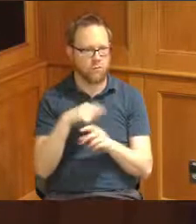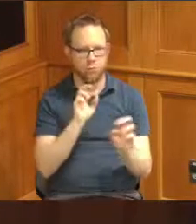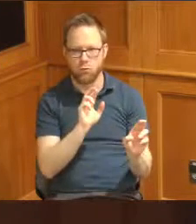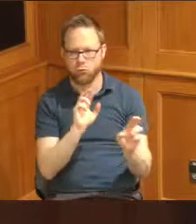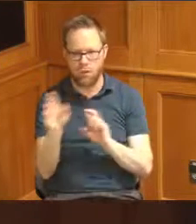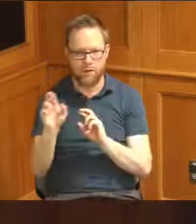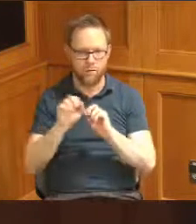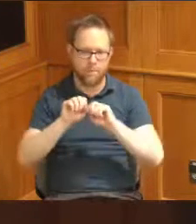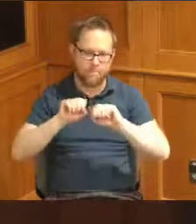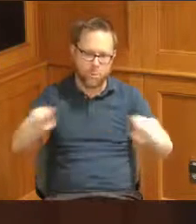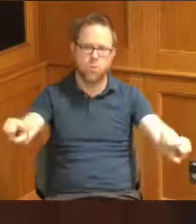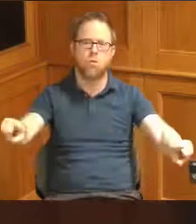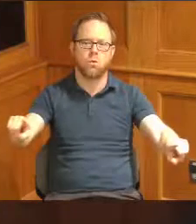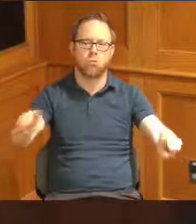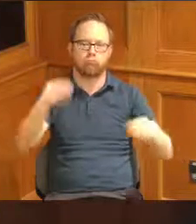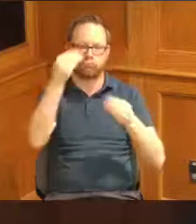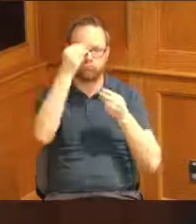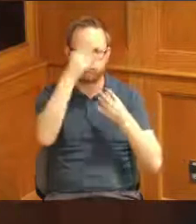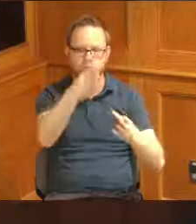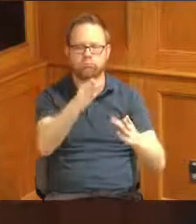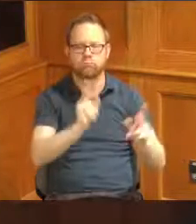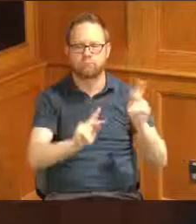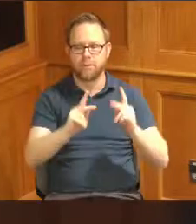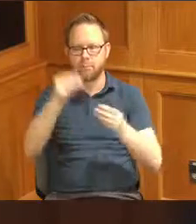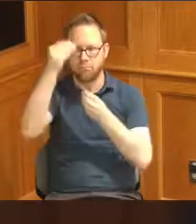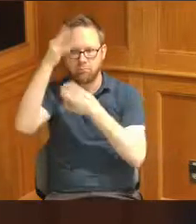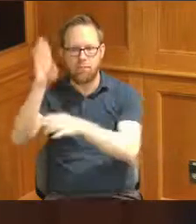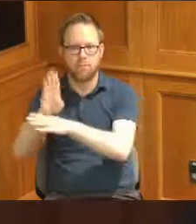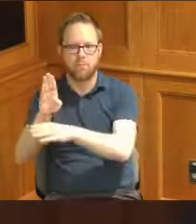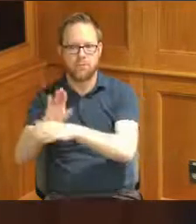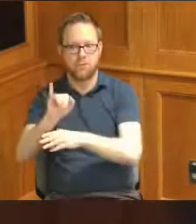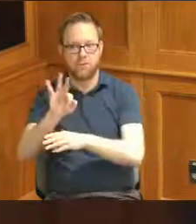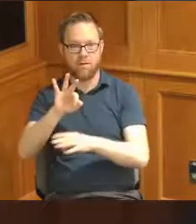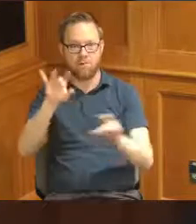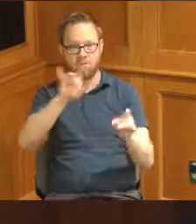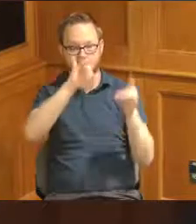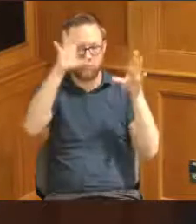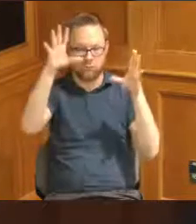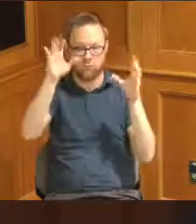so residents and businesses know what to do if a disaster or an emergency impacts their area so